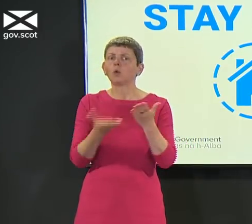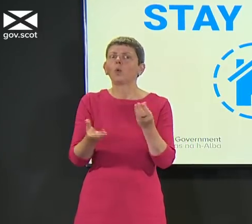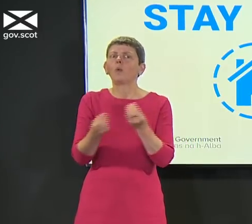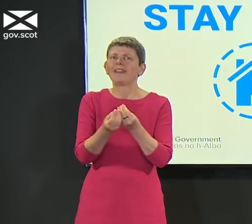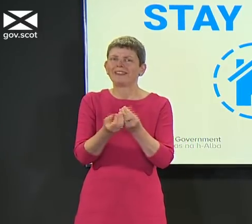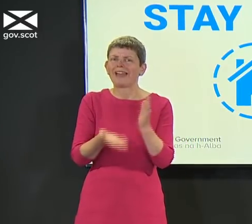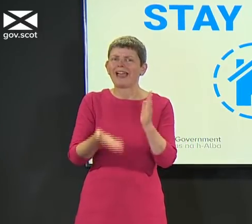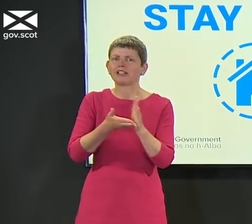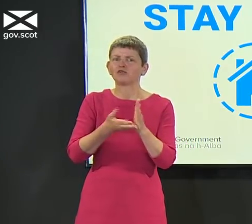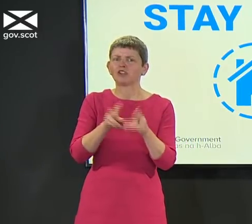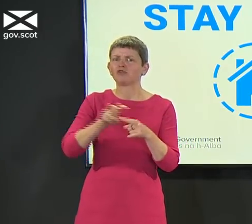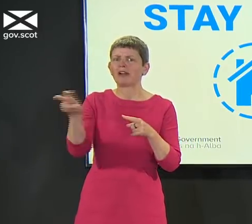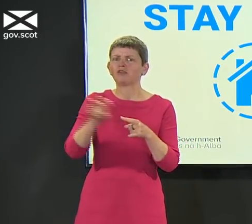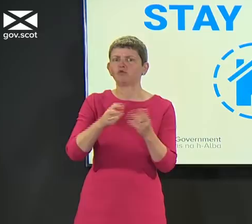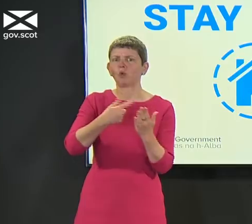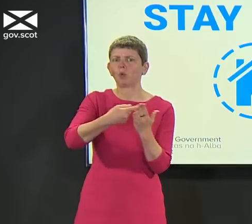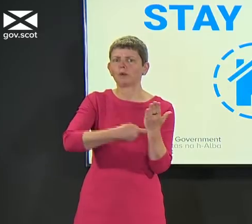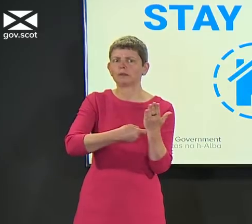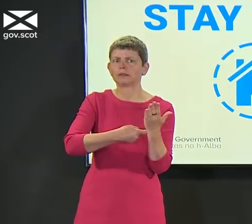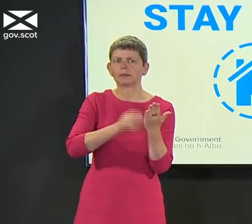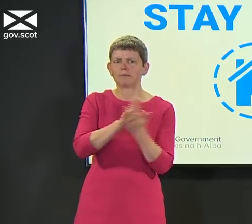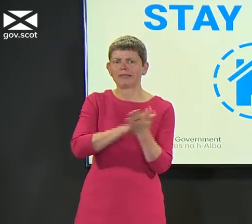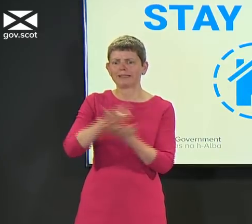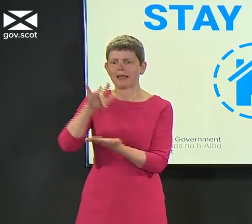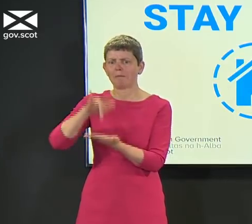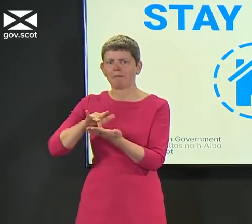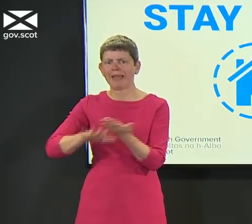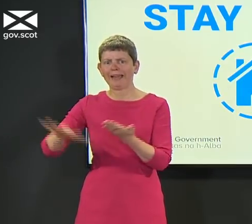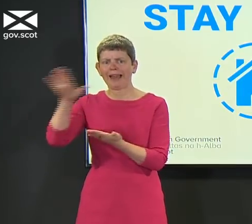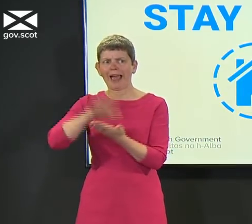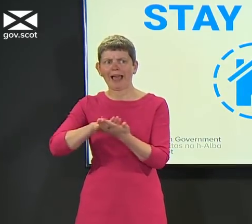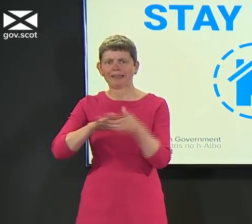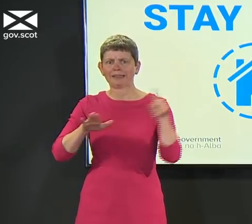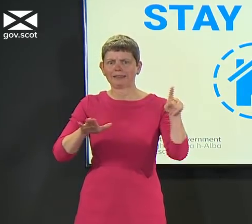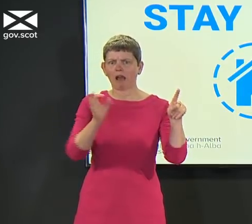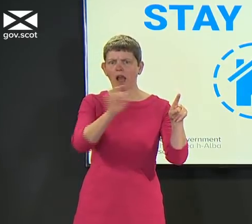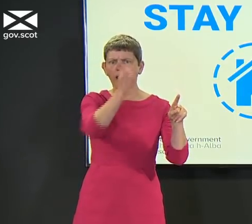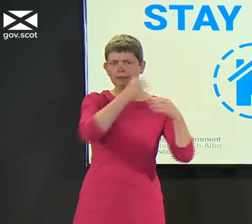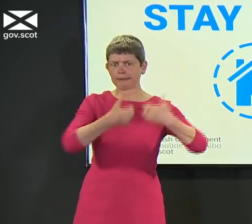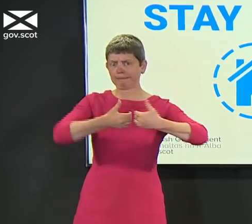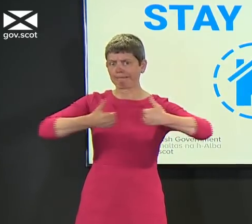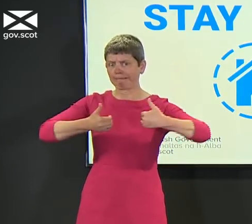to and from the mainland in place to avoid the risk of cases being imported to and spreading